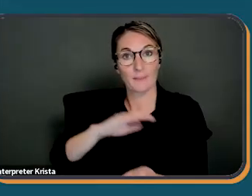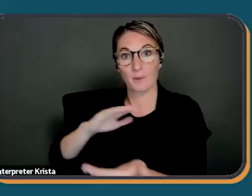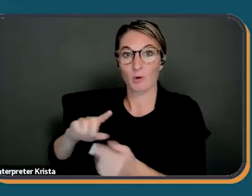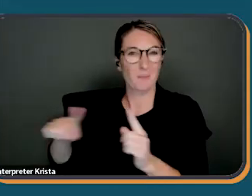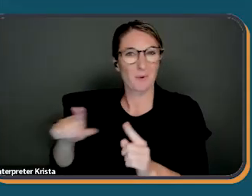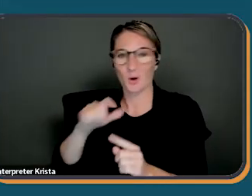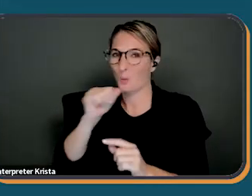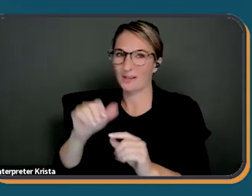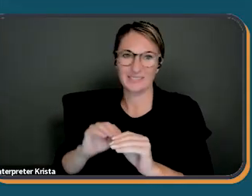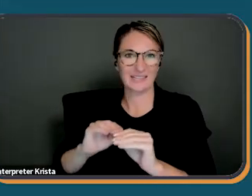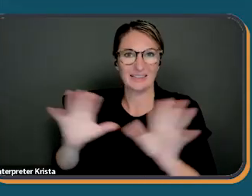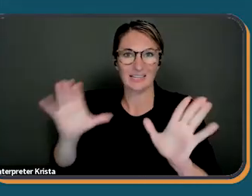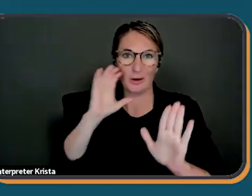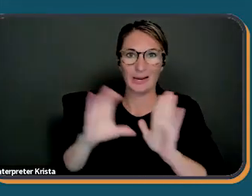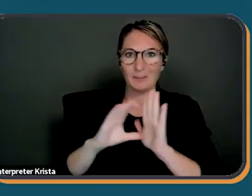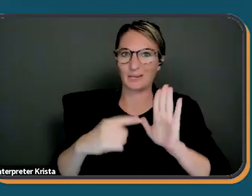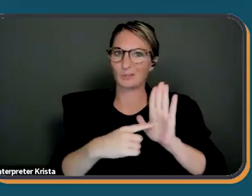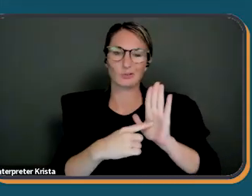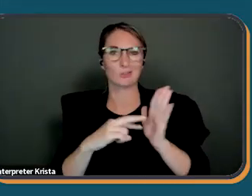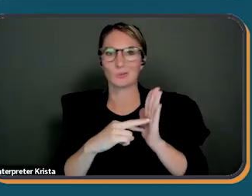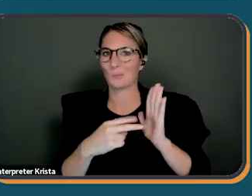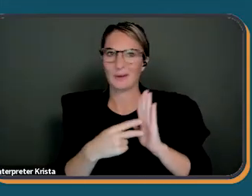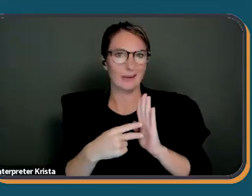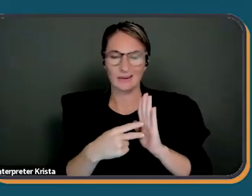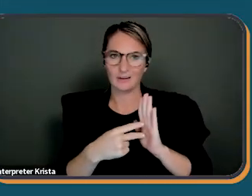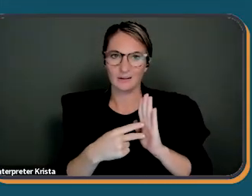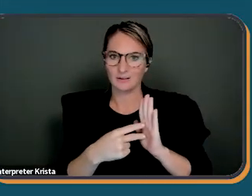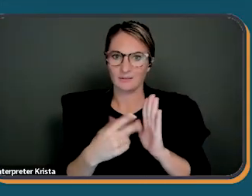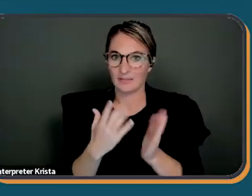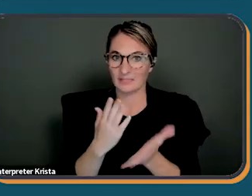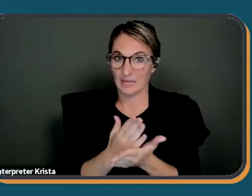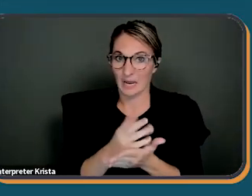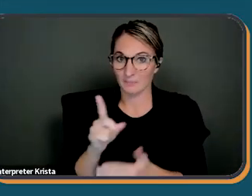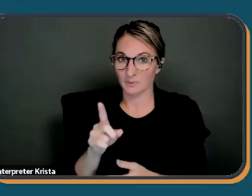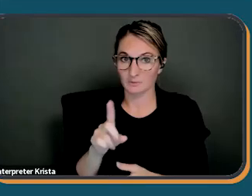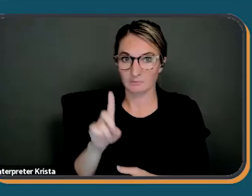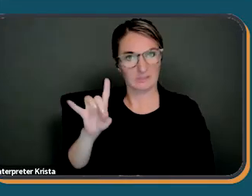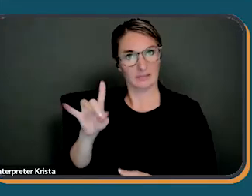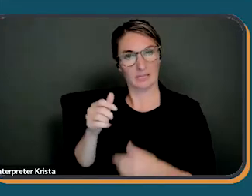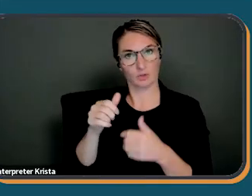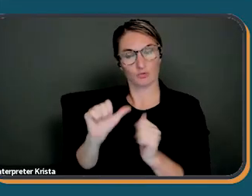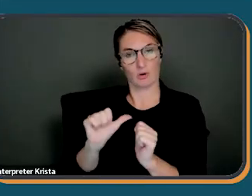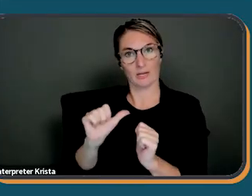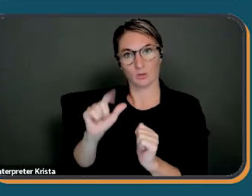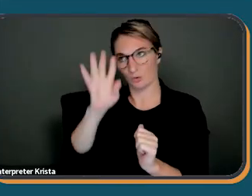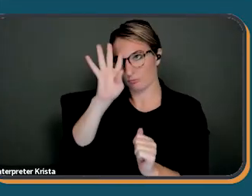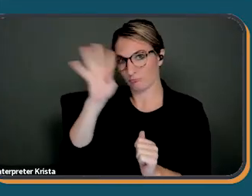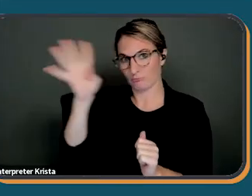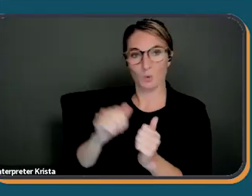Latisha Brown: Correct. Brooke Cruz: And so, what did they try after that? Did they come up with any other ideas for how to help you